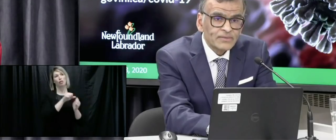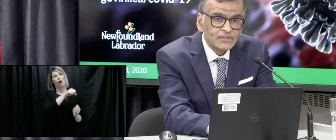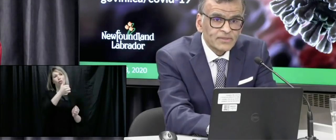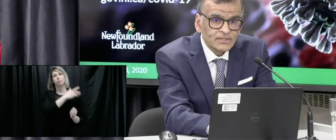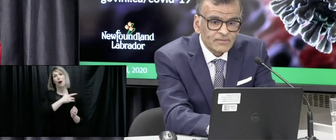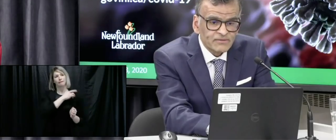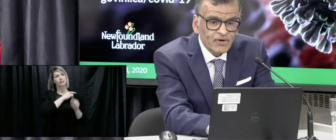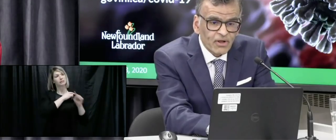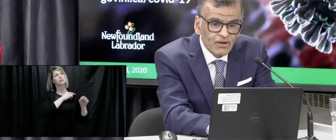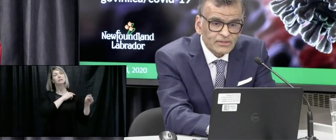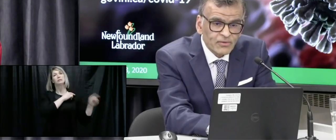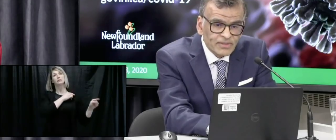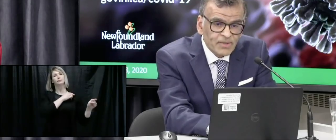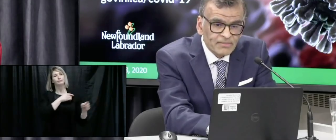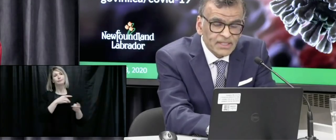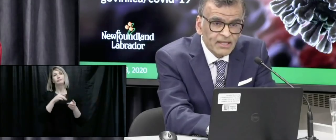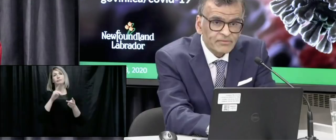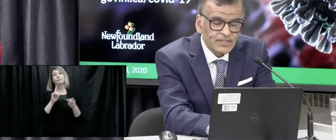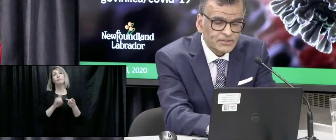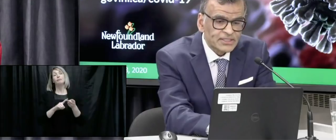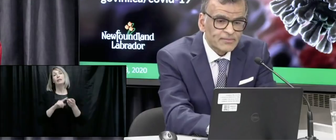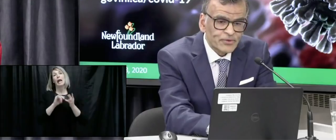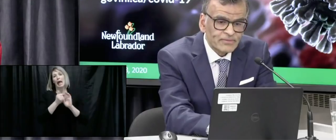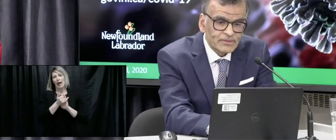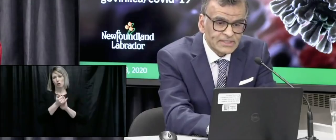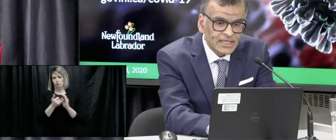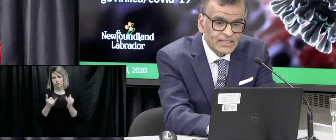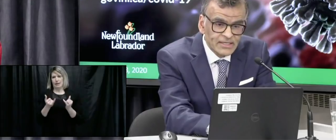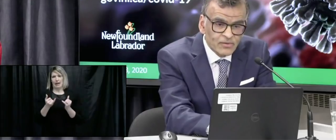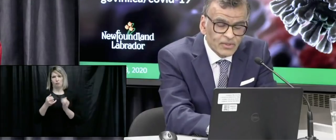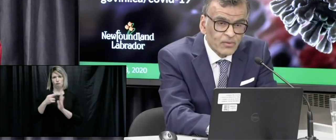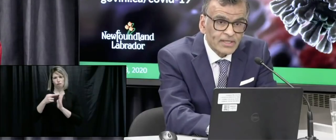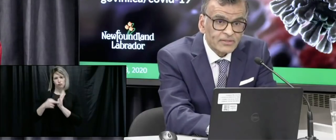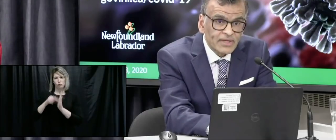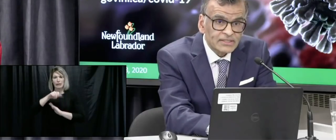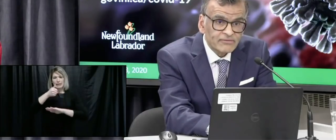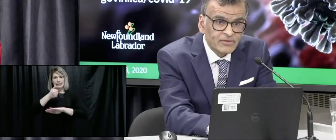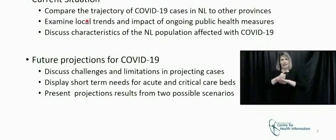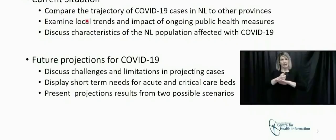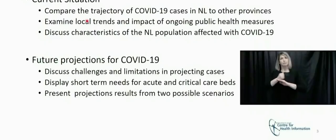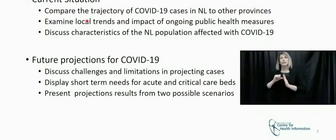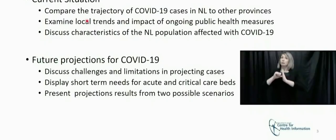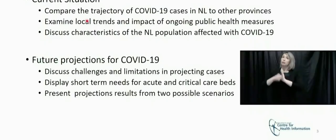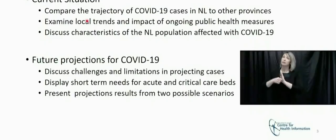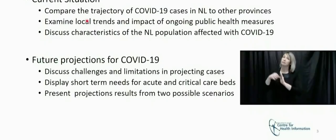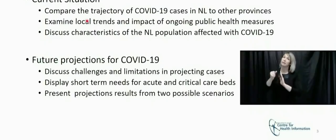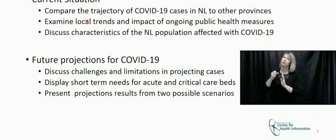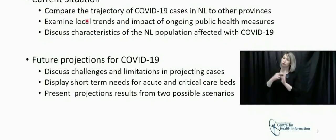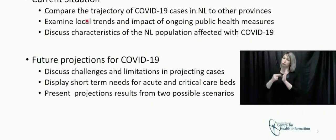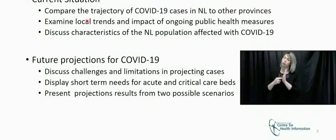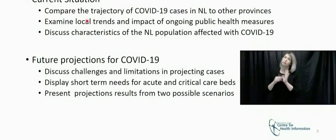OF COVID-19 AND HOW IT COMPARES TO THE OTHER PROVINCES?